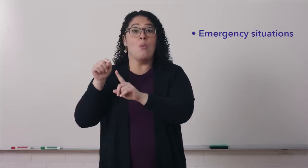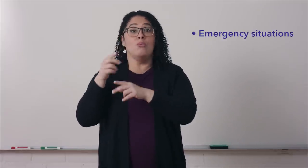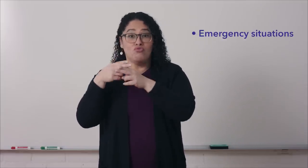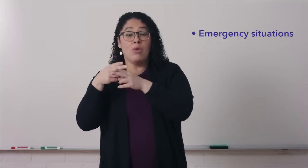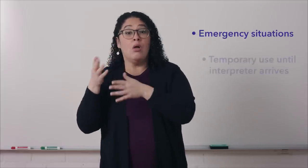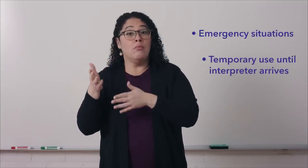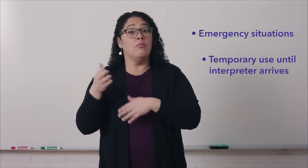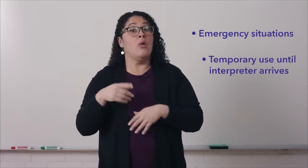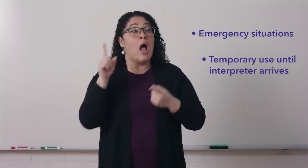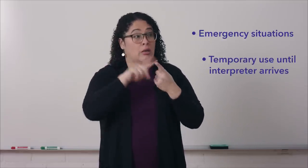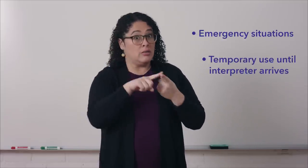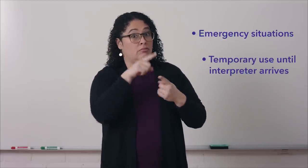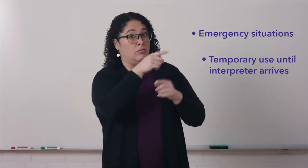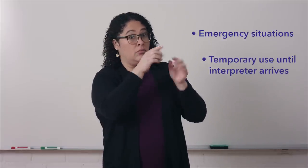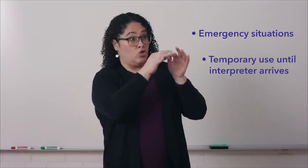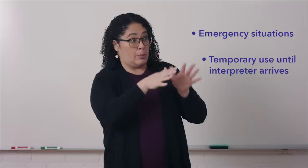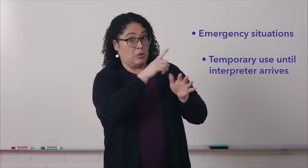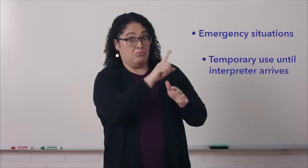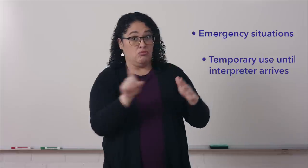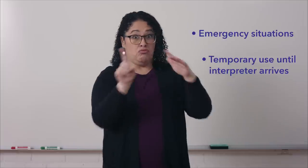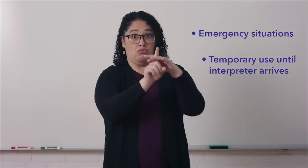until an in-person interpreter becomes available,